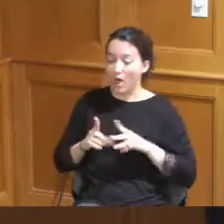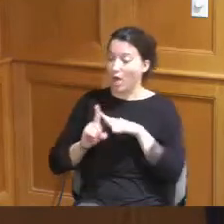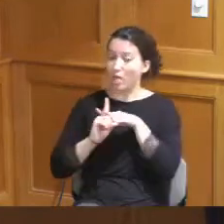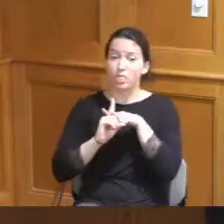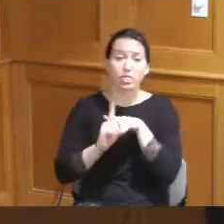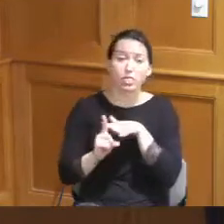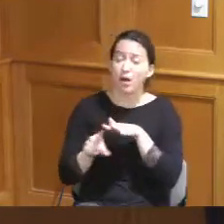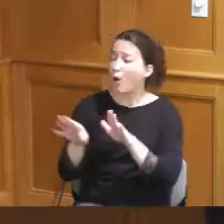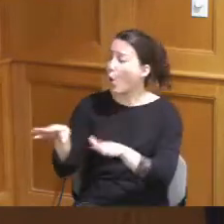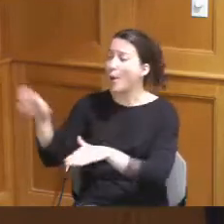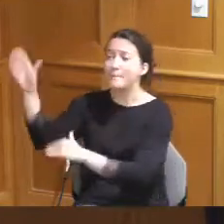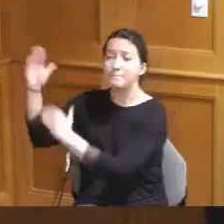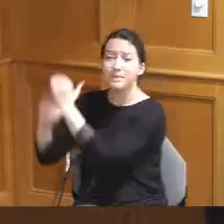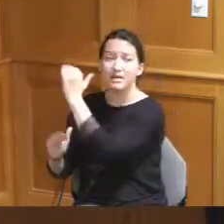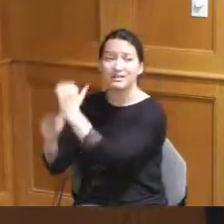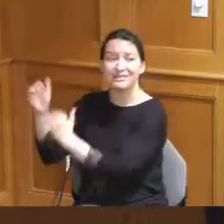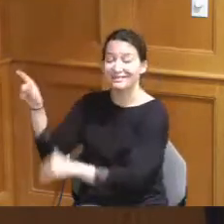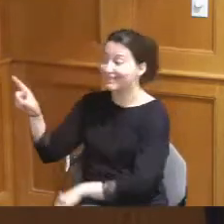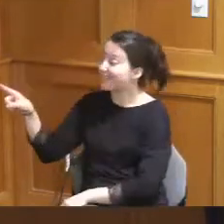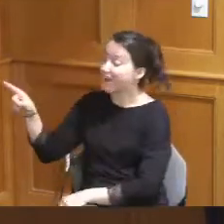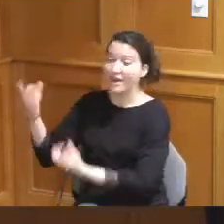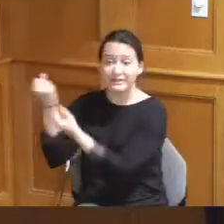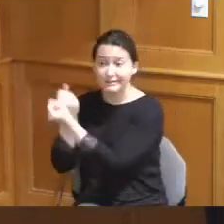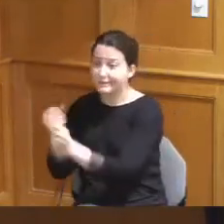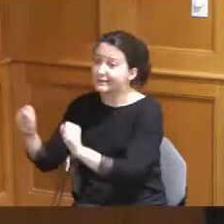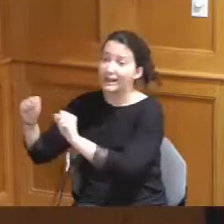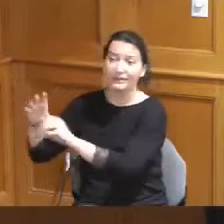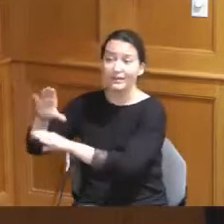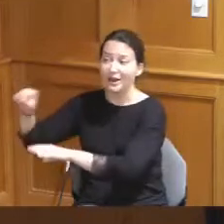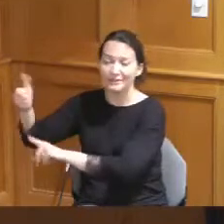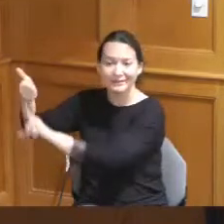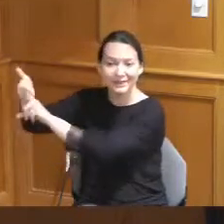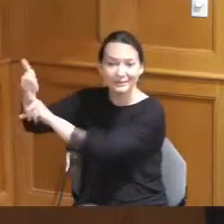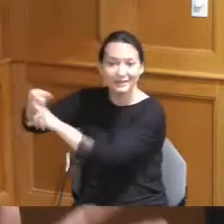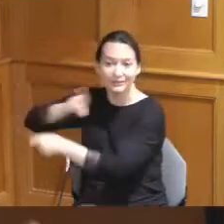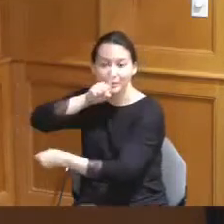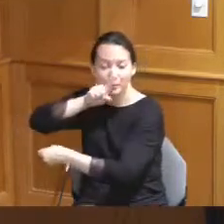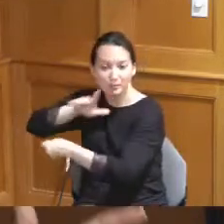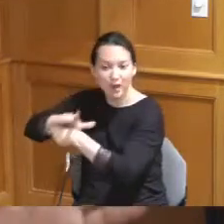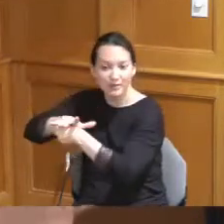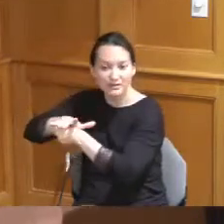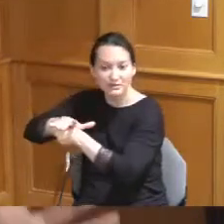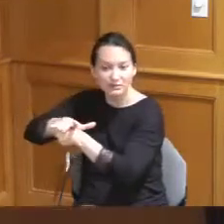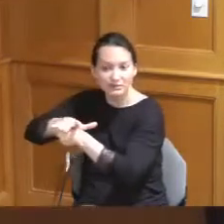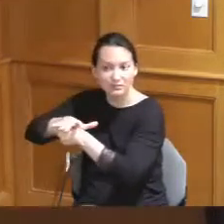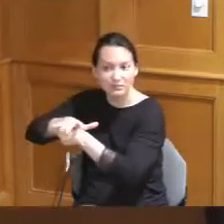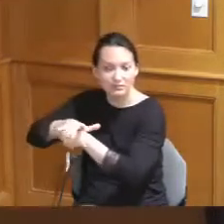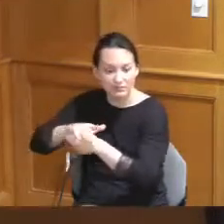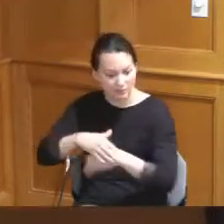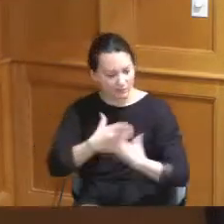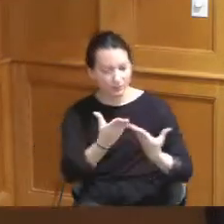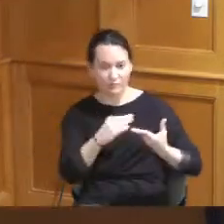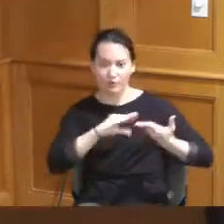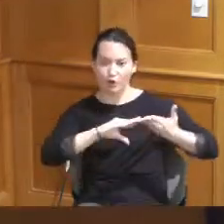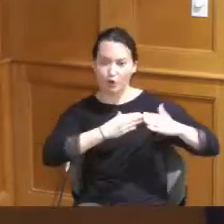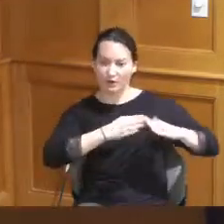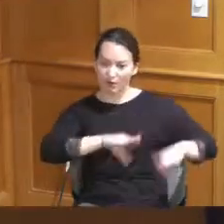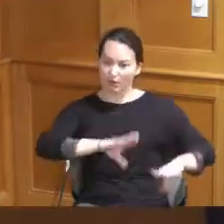to this building to save a company who made a promise to the community and now it's leaving